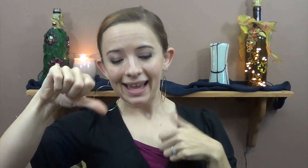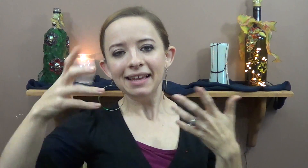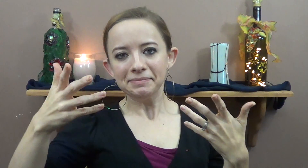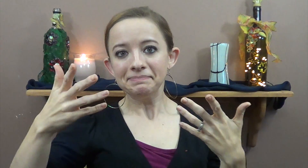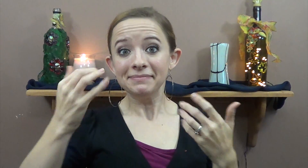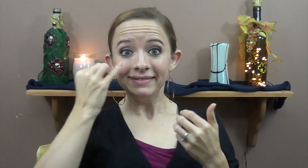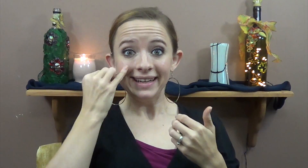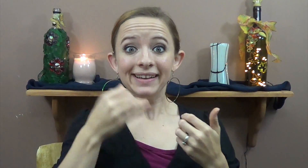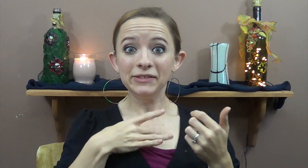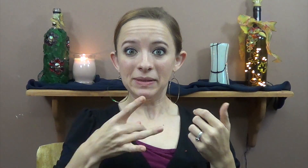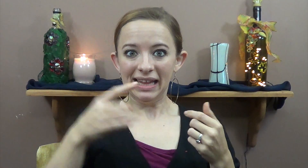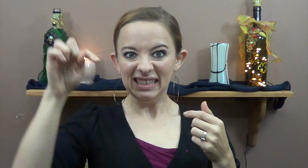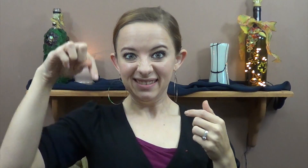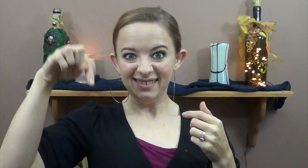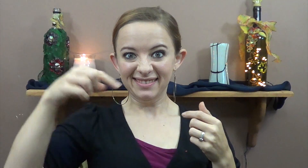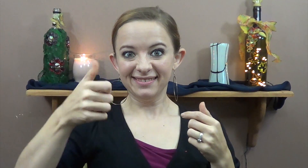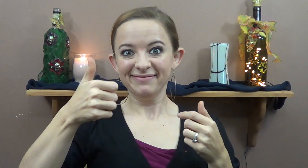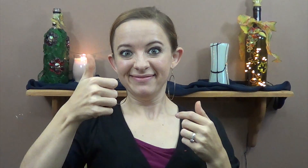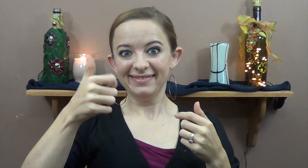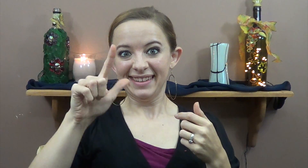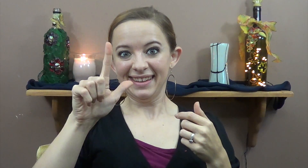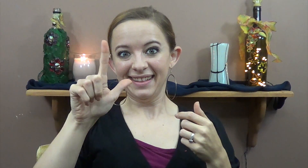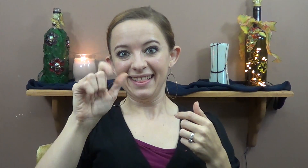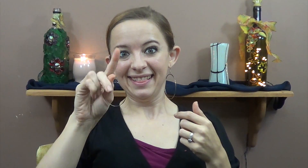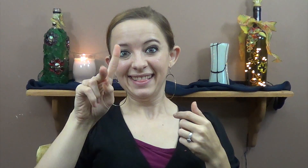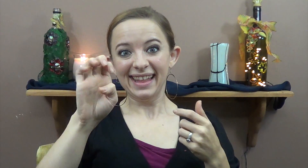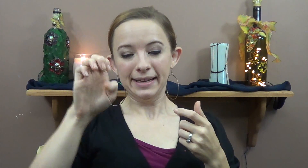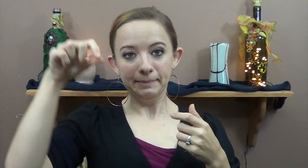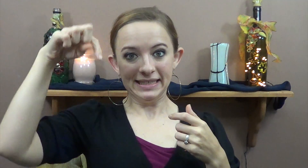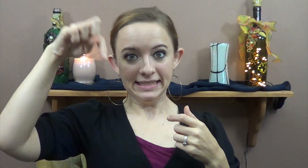Yay? Nay? If you like it, hit the LIKE